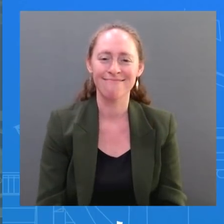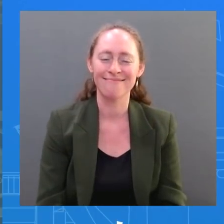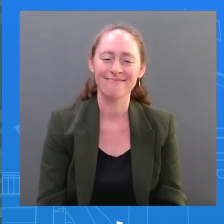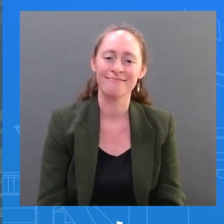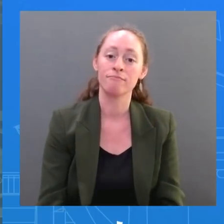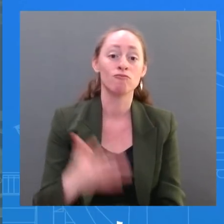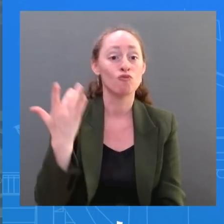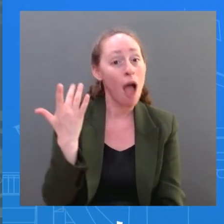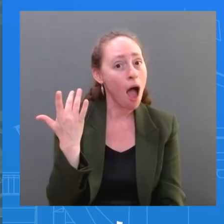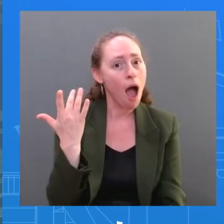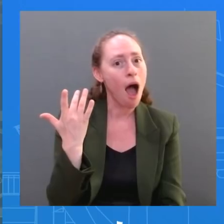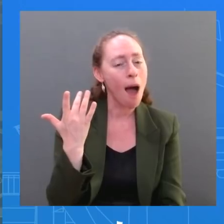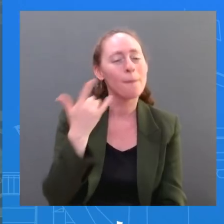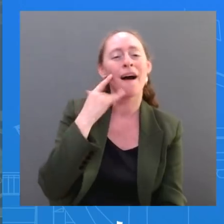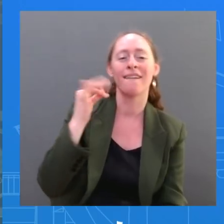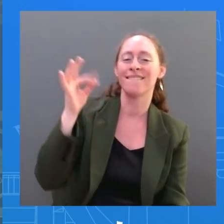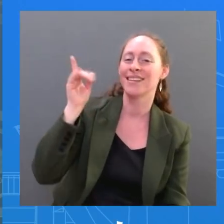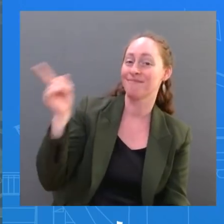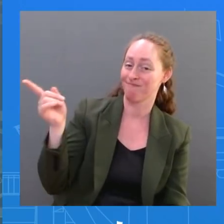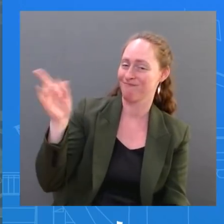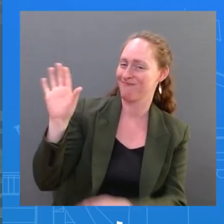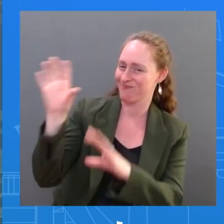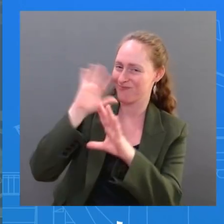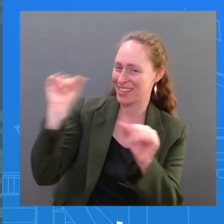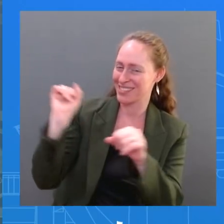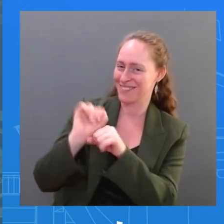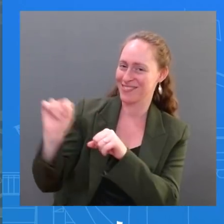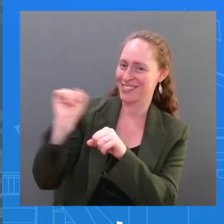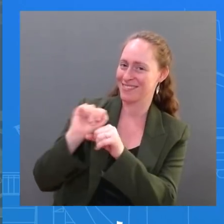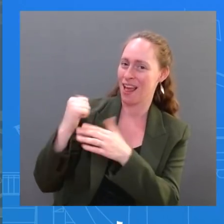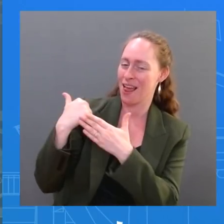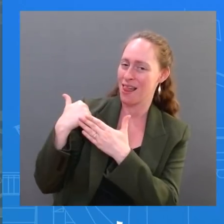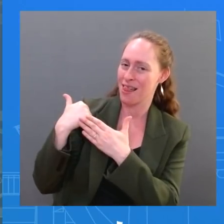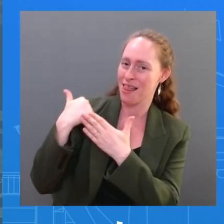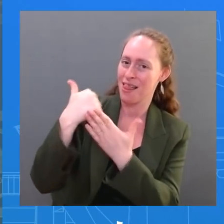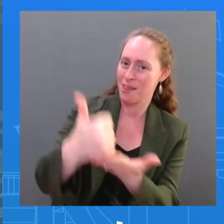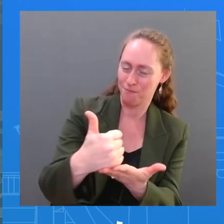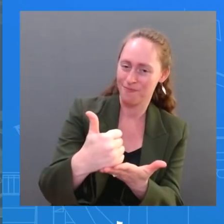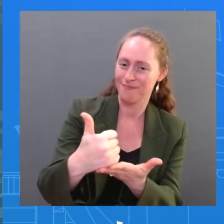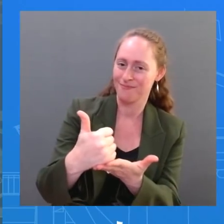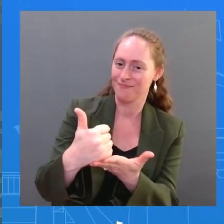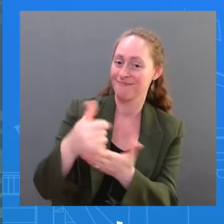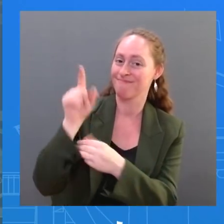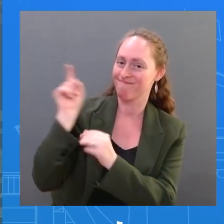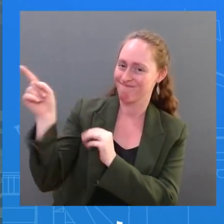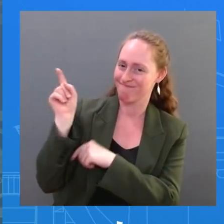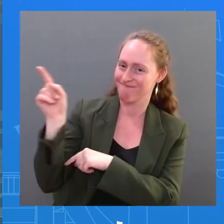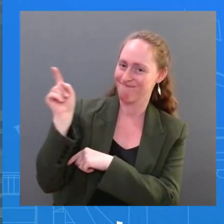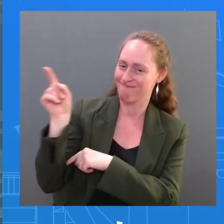When you look at the jobs number -- is because of this -- the work that this President has done. When you think about the American Rescue Plan,